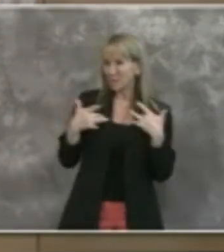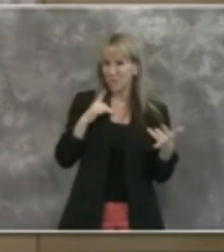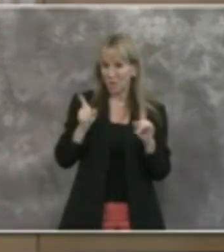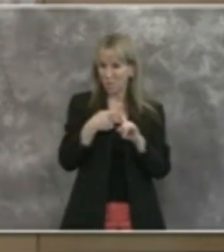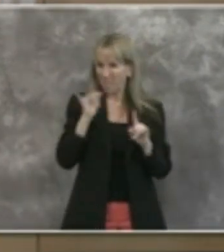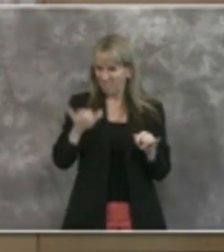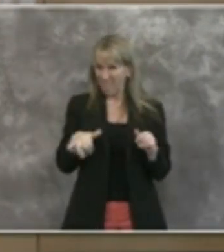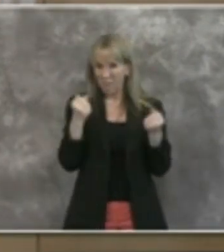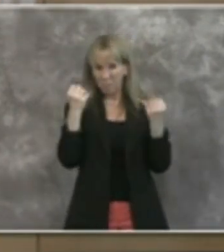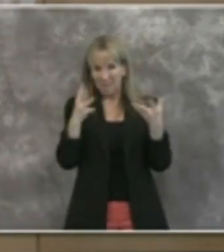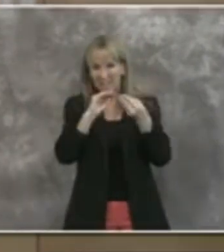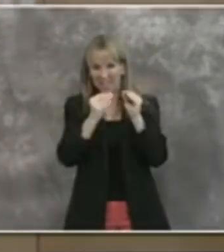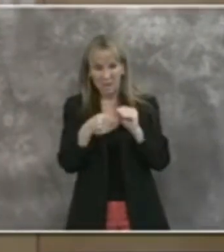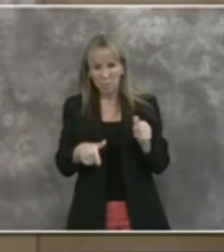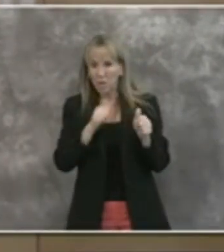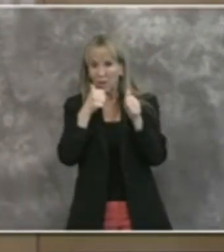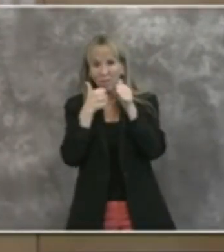IDENTIFYING WHO HAS DIED FROM